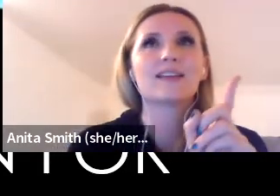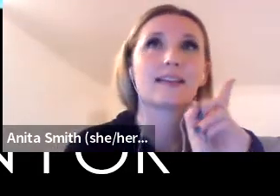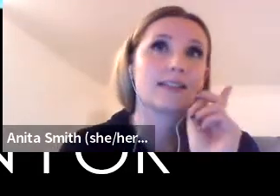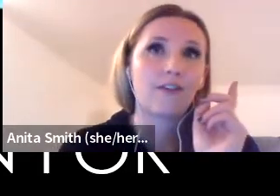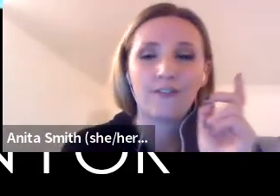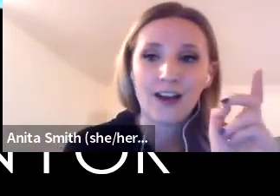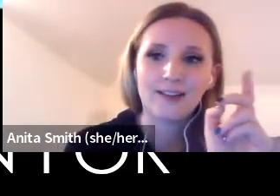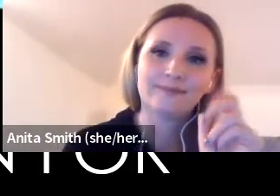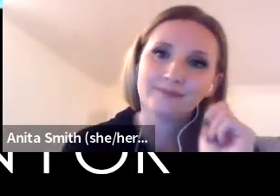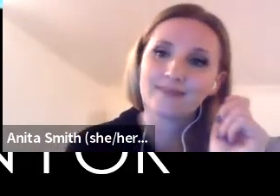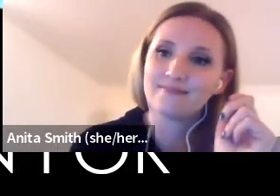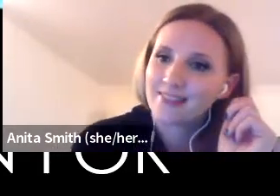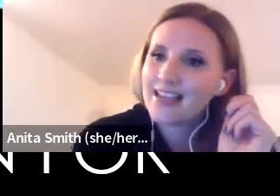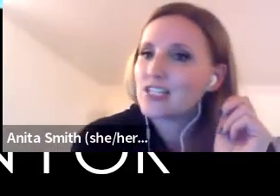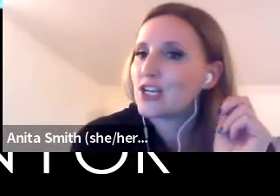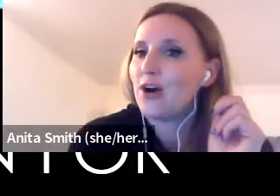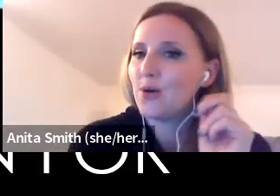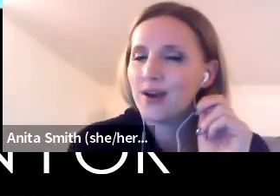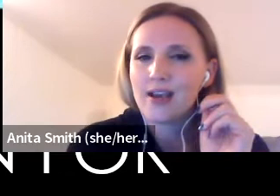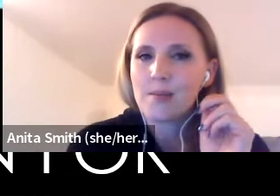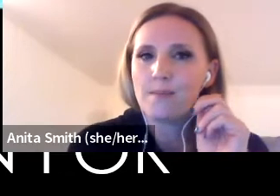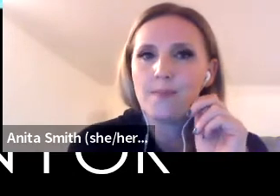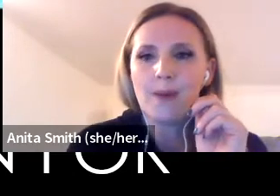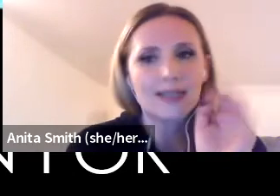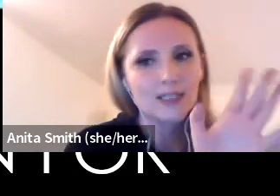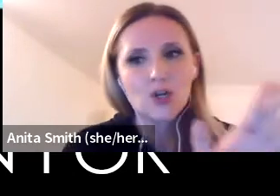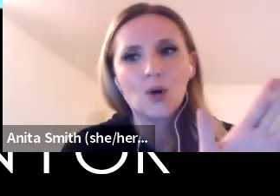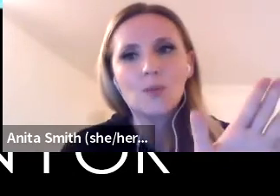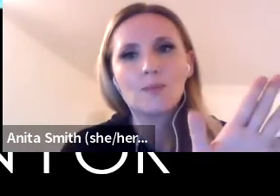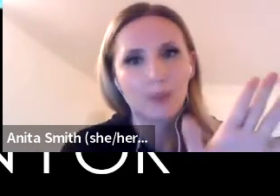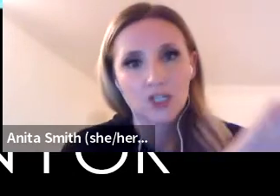'cause it's a fun thing to know, but don't budget for this.